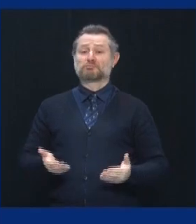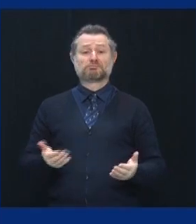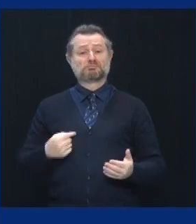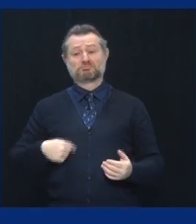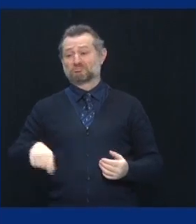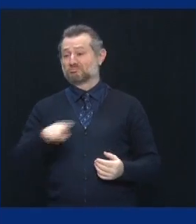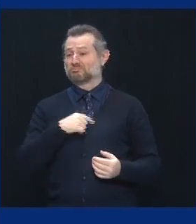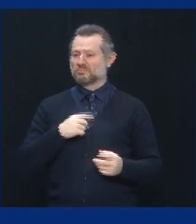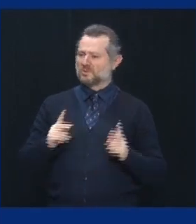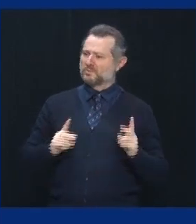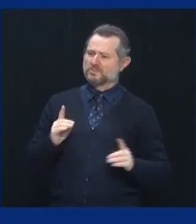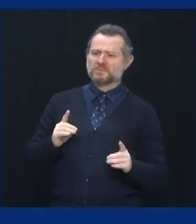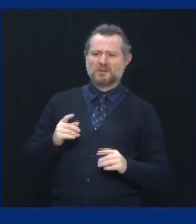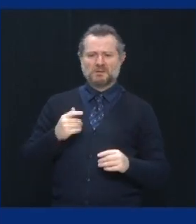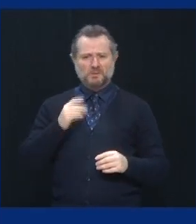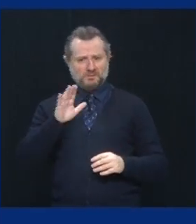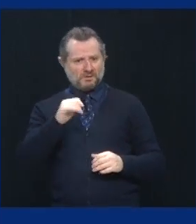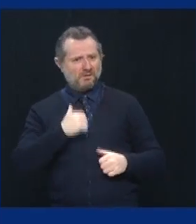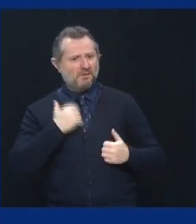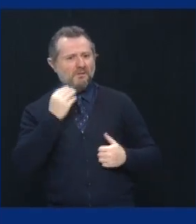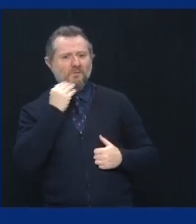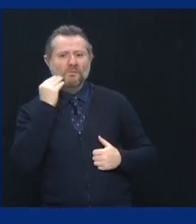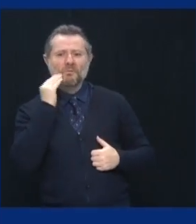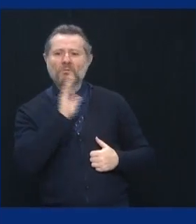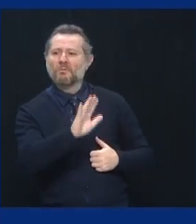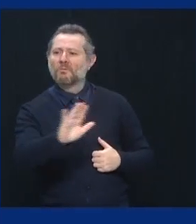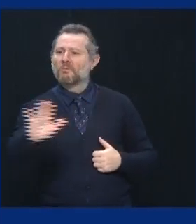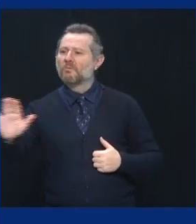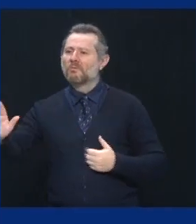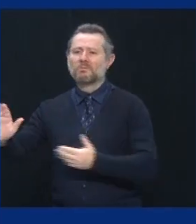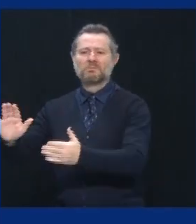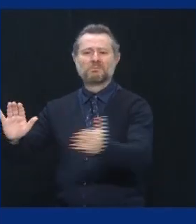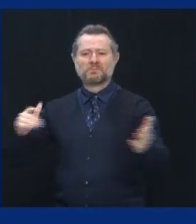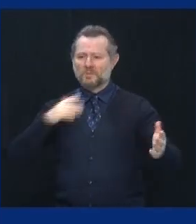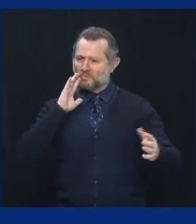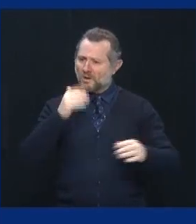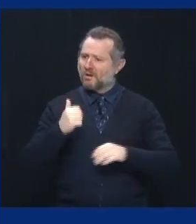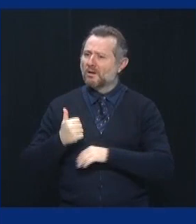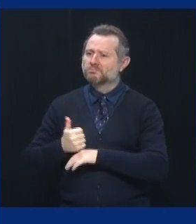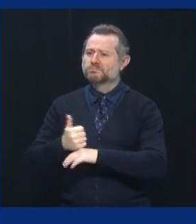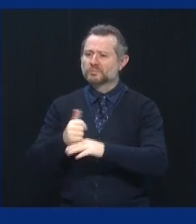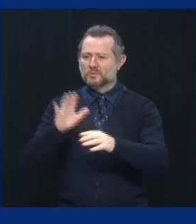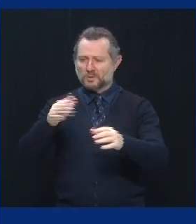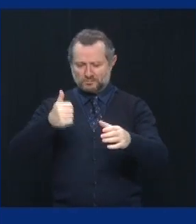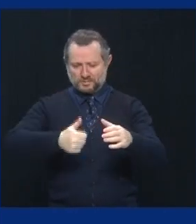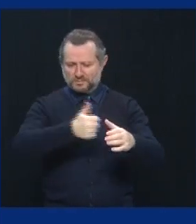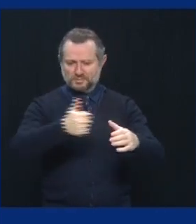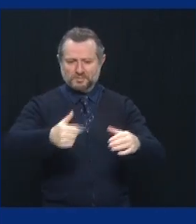YOU HAVE CREATED. AND WE'RE HERE IN THIS COMPLEX TODAY, THIS HOME TO PEOPLE.